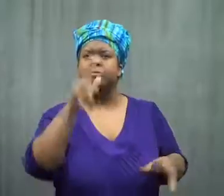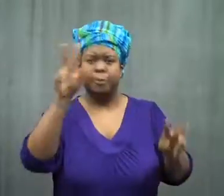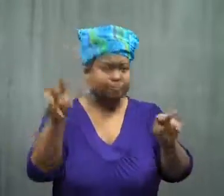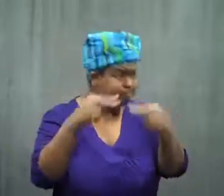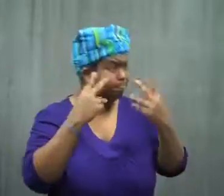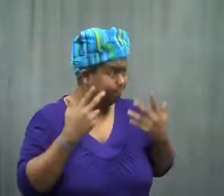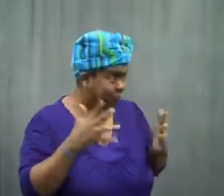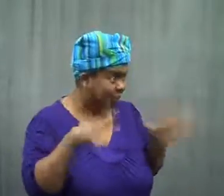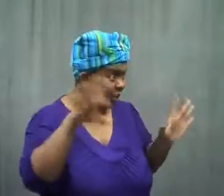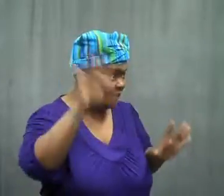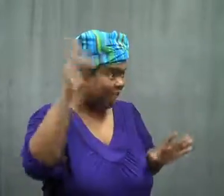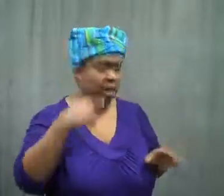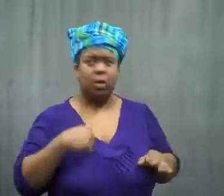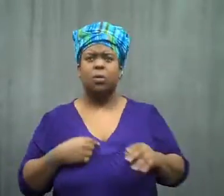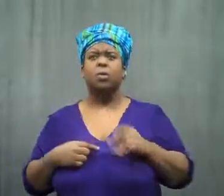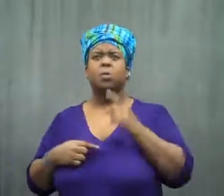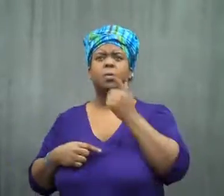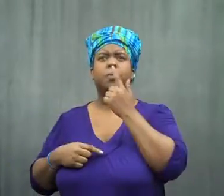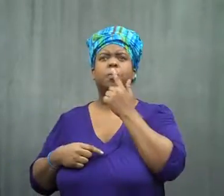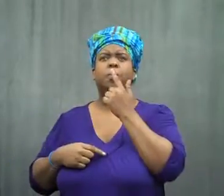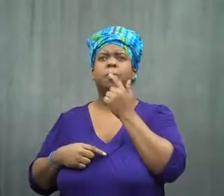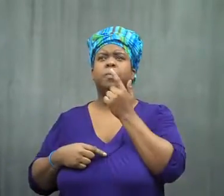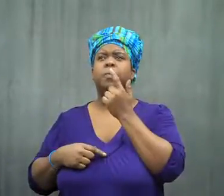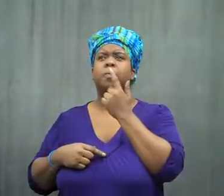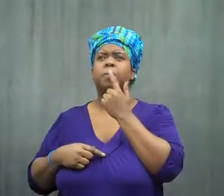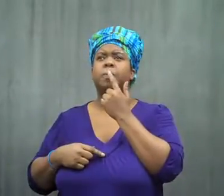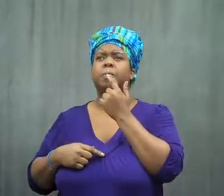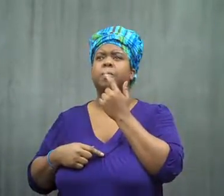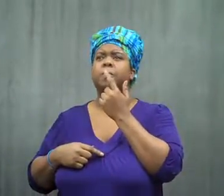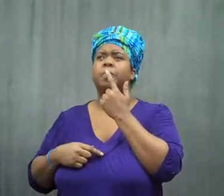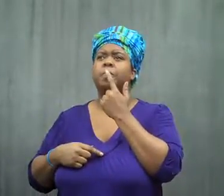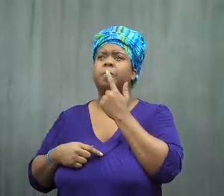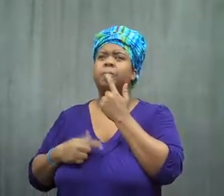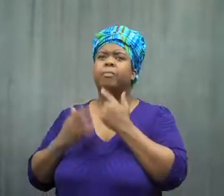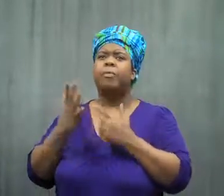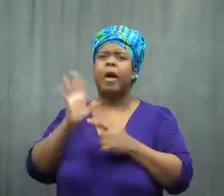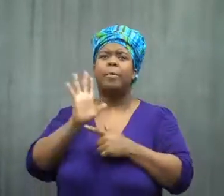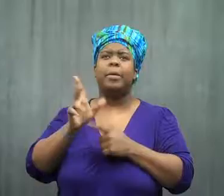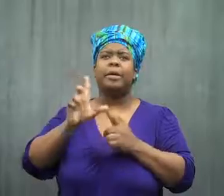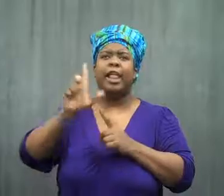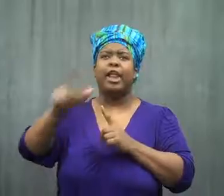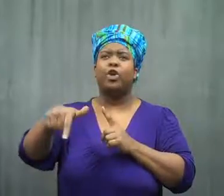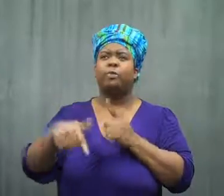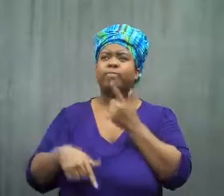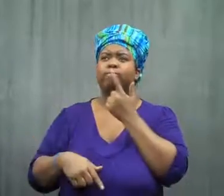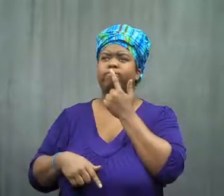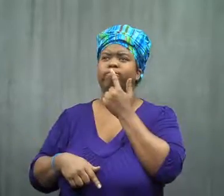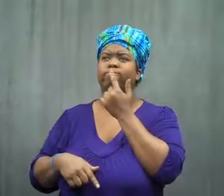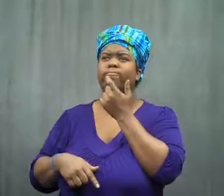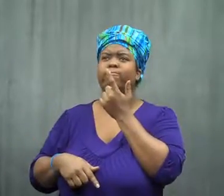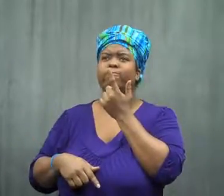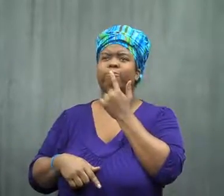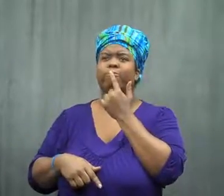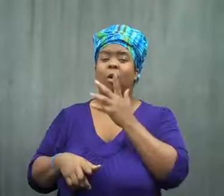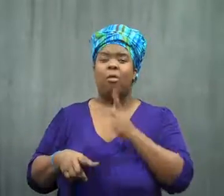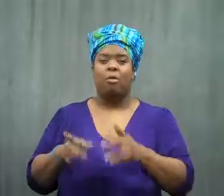Then they looked at me and asked, "Have you decided?" I continued to peruse the menu, it's now five minutes later.